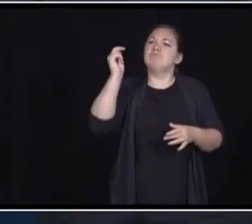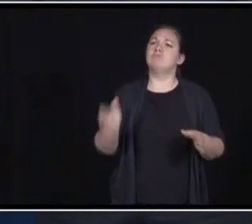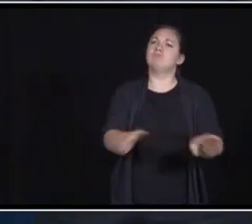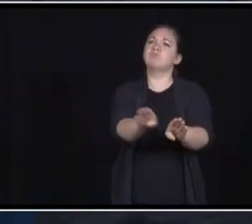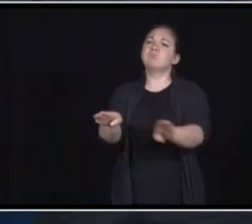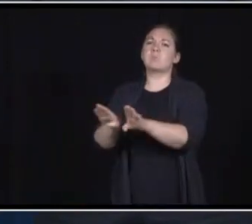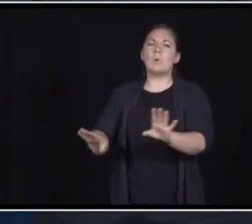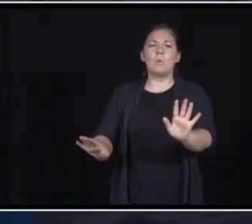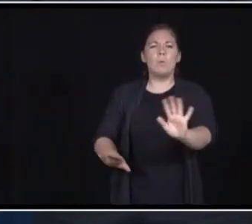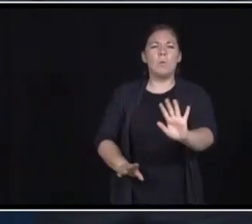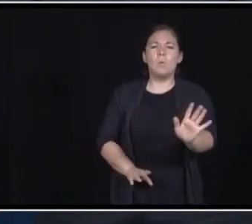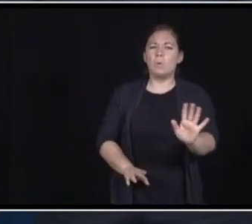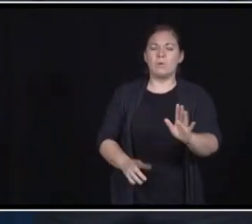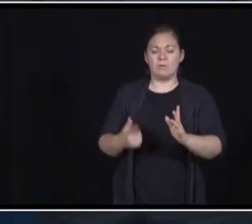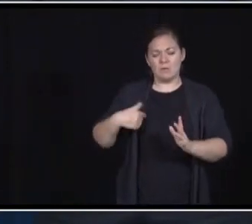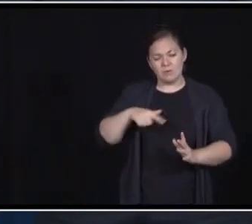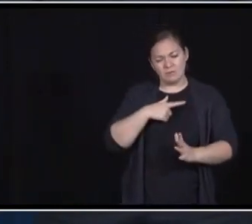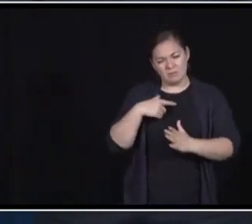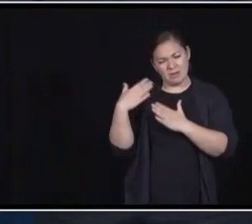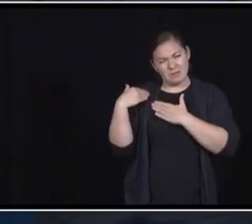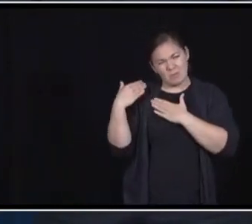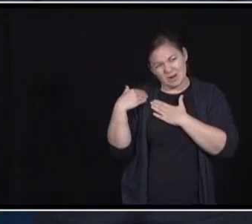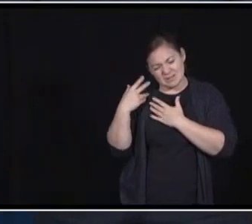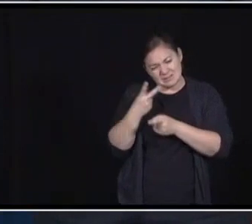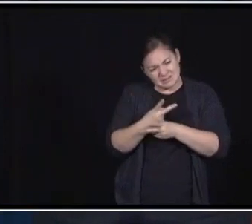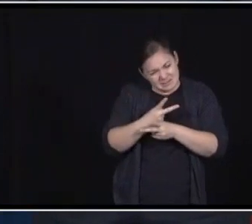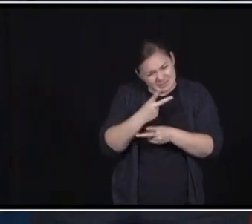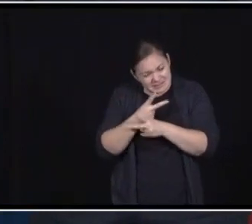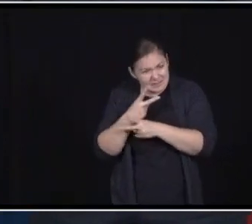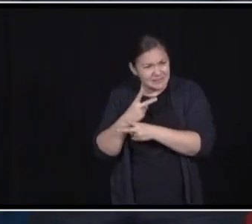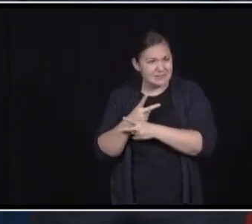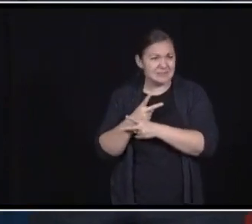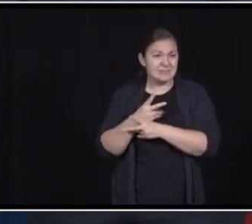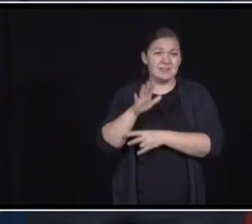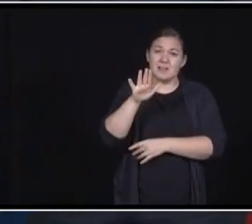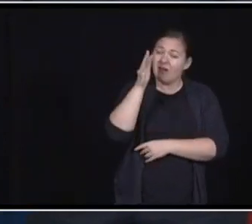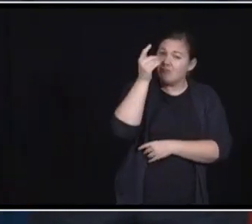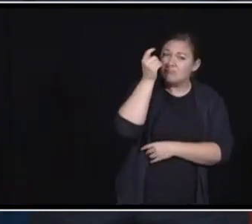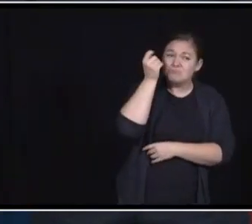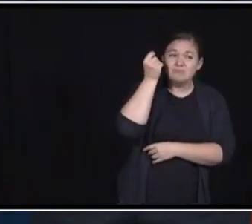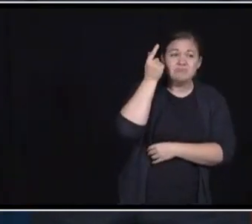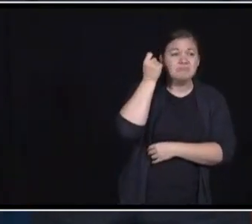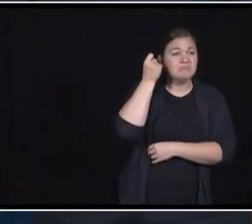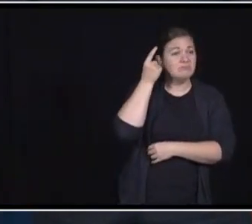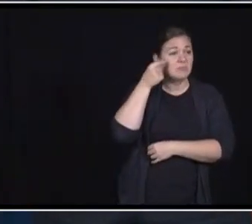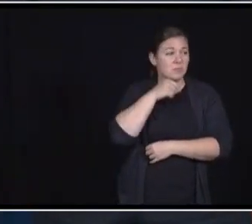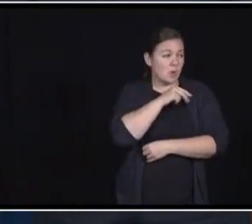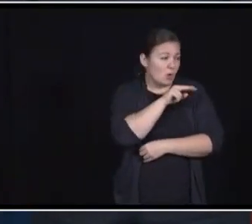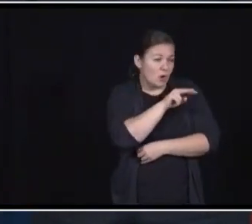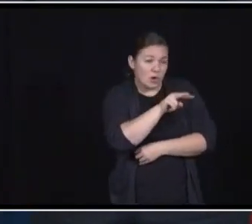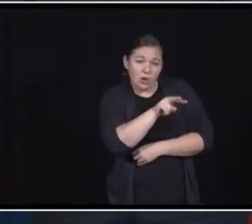somebody's livelihood away from the men shut their lives down. That is a huge, huge decision that weighs on